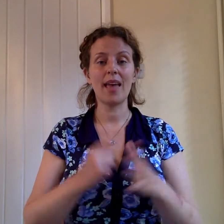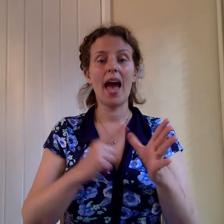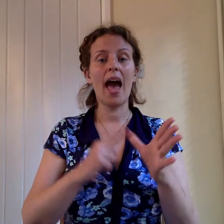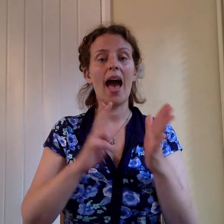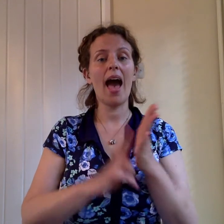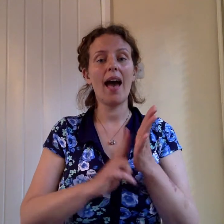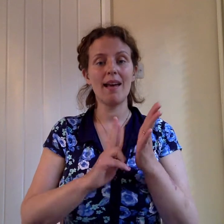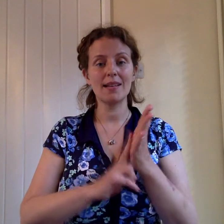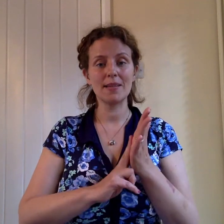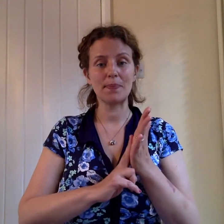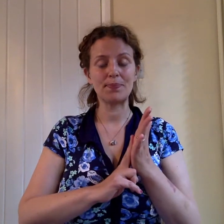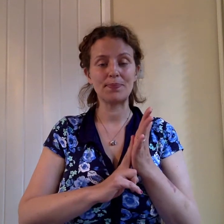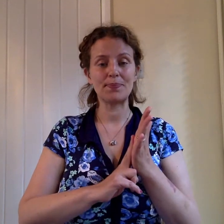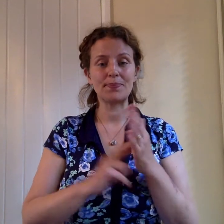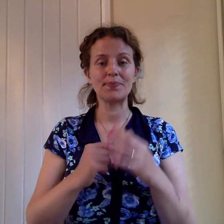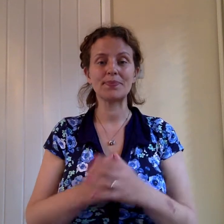ANN